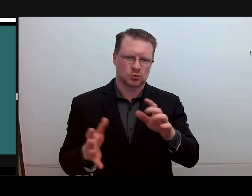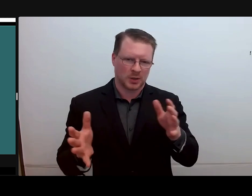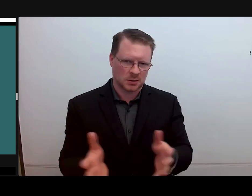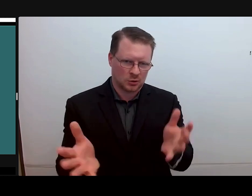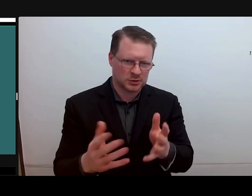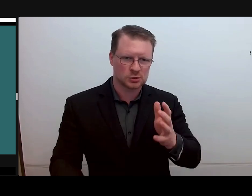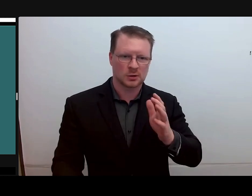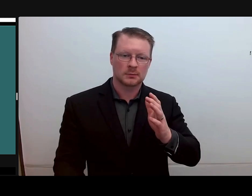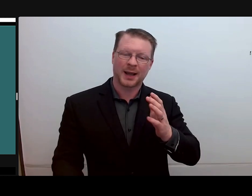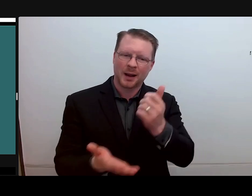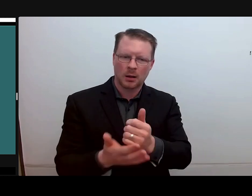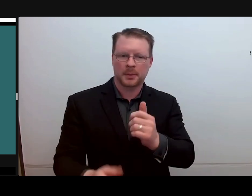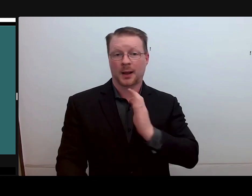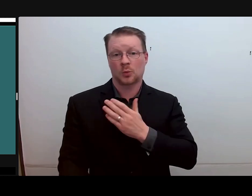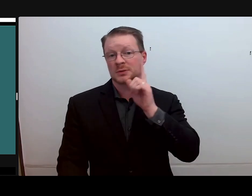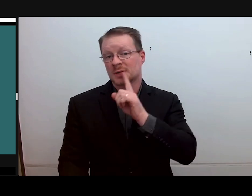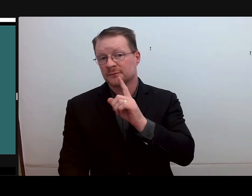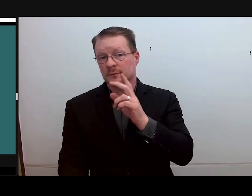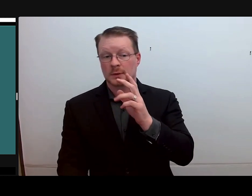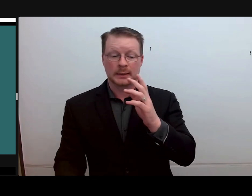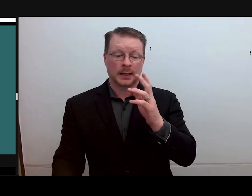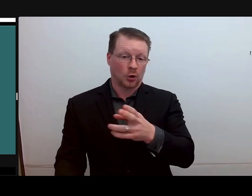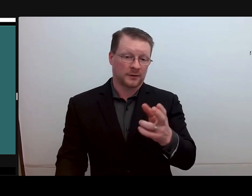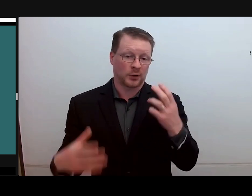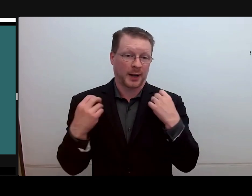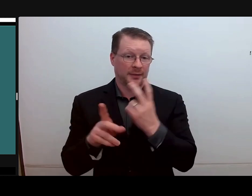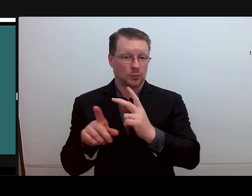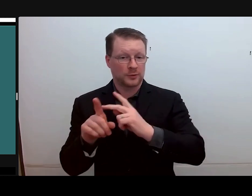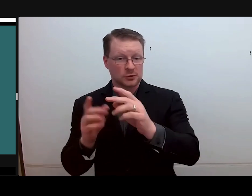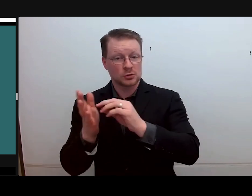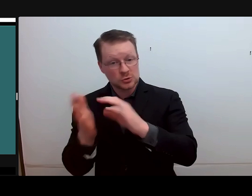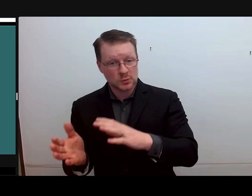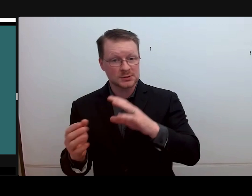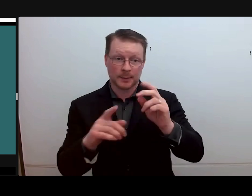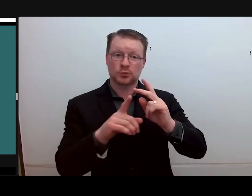and I believe we need to encourage and foster deaf and hard-of-hearing healthcare professionals